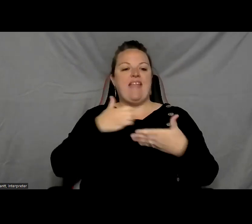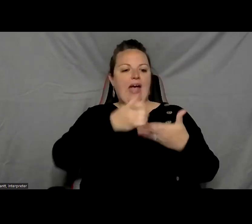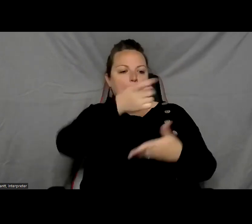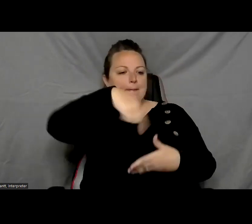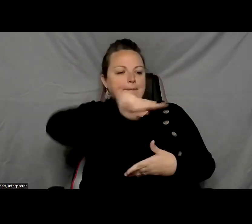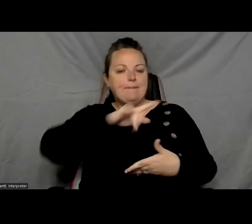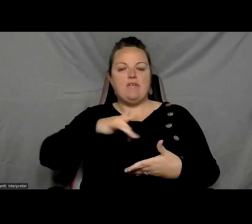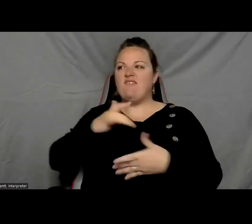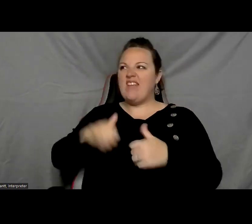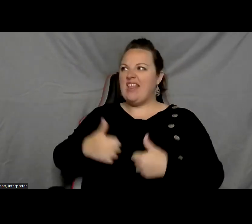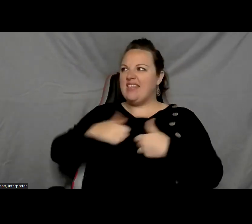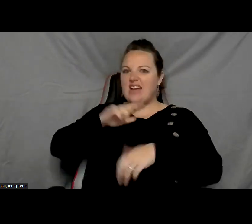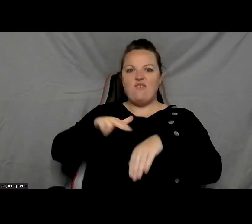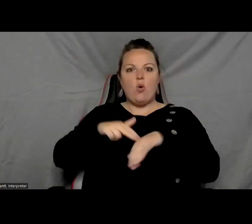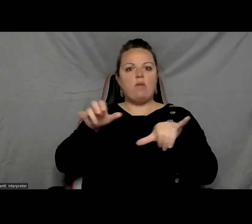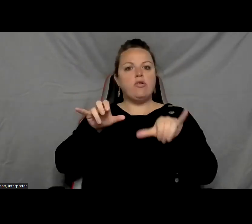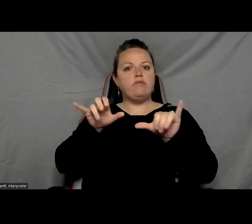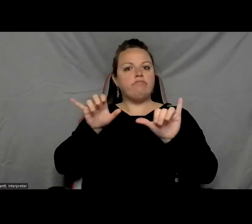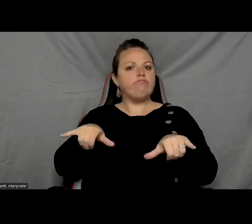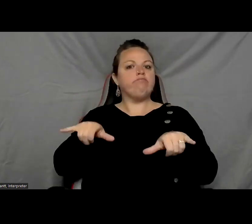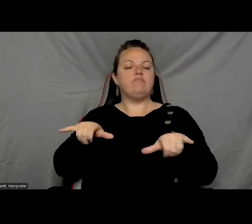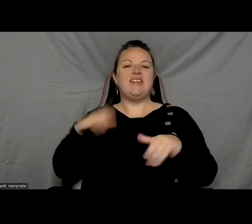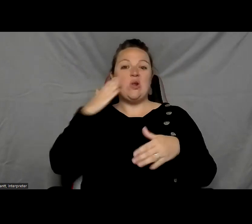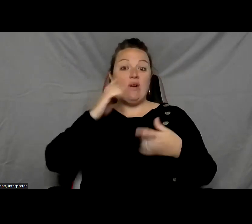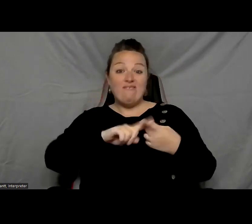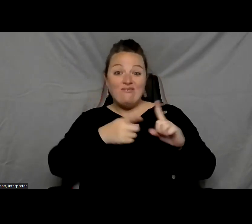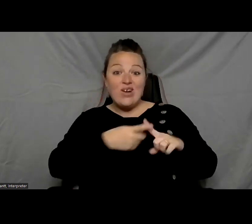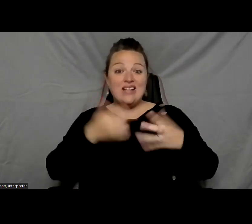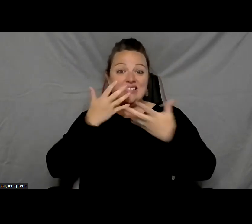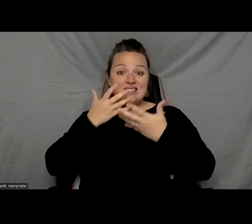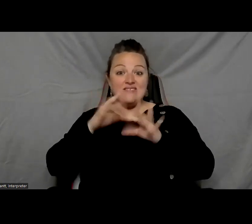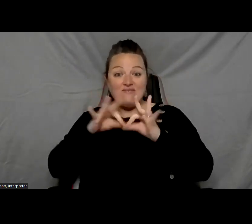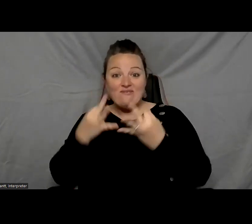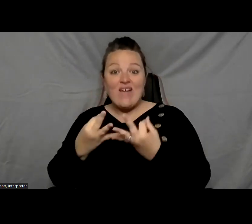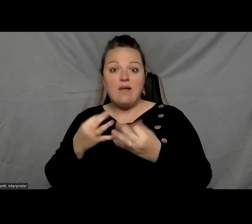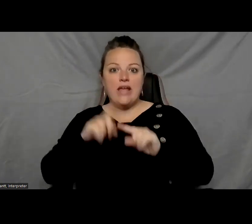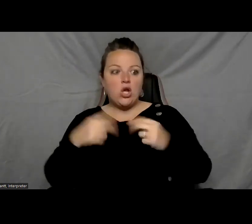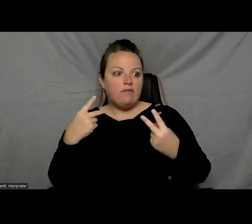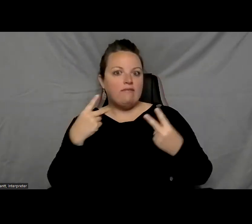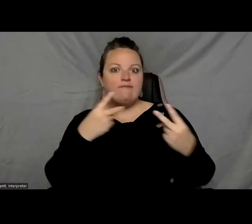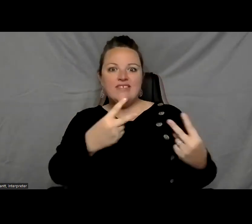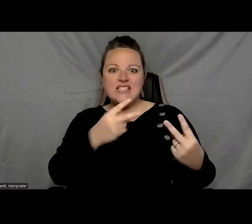times we've experienced when even friends and family weren't permitted to these programs.